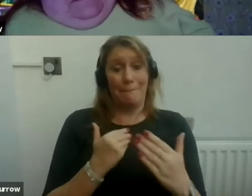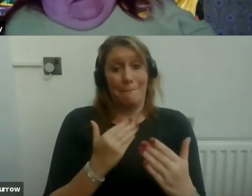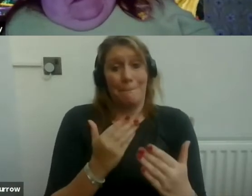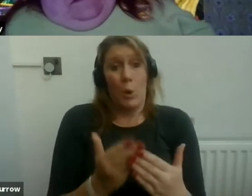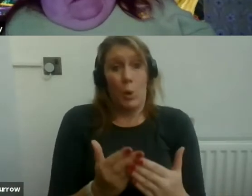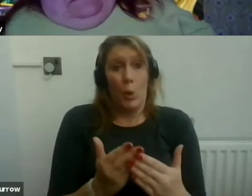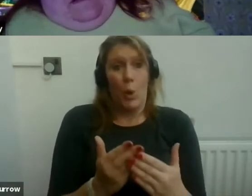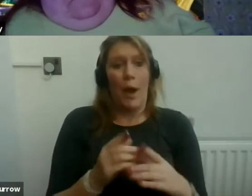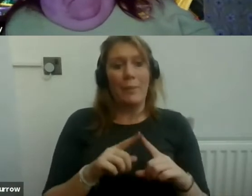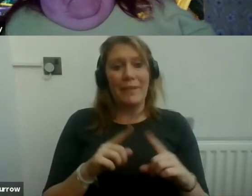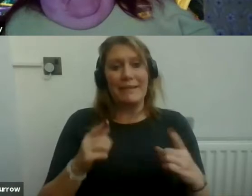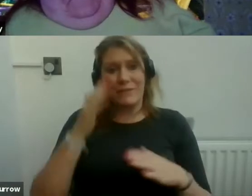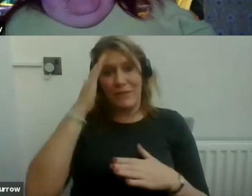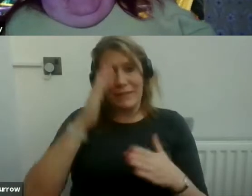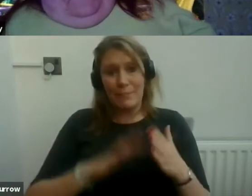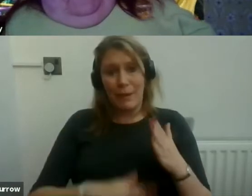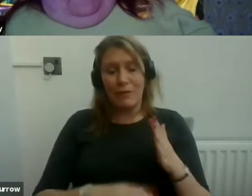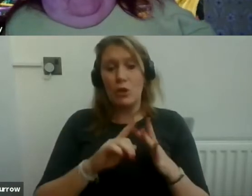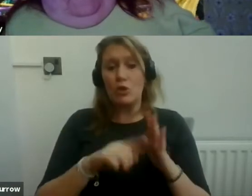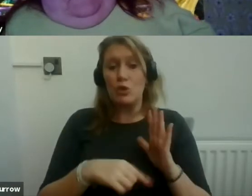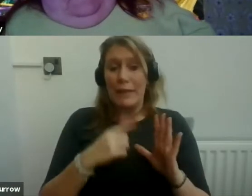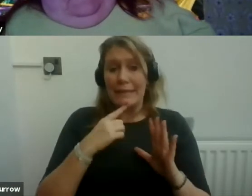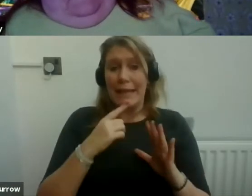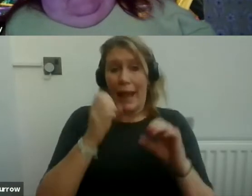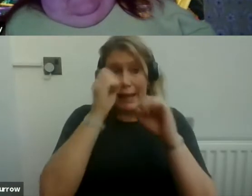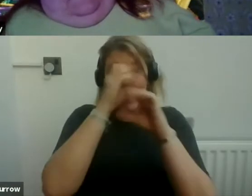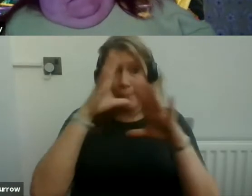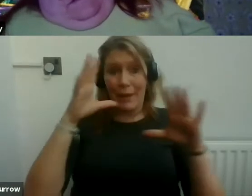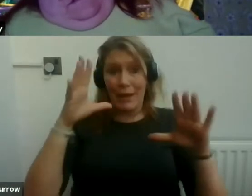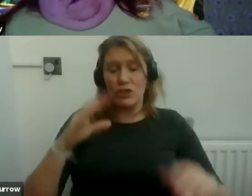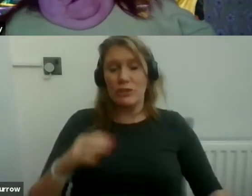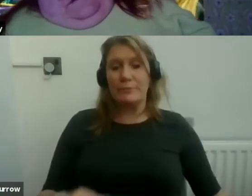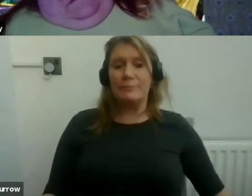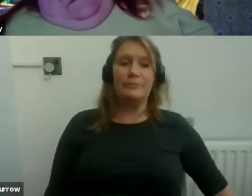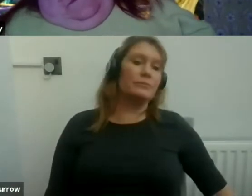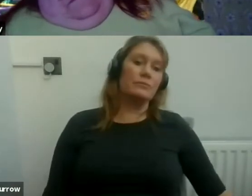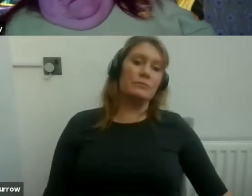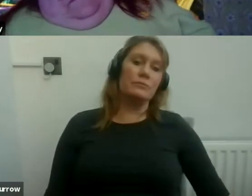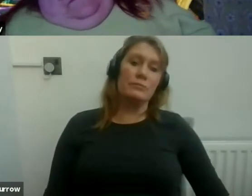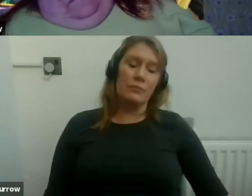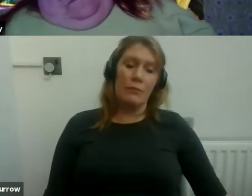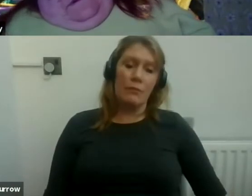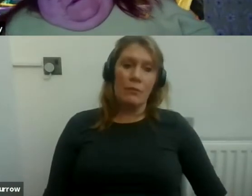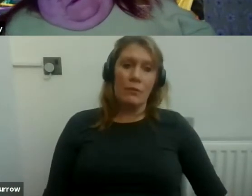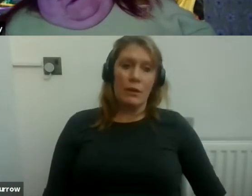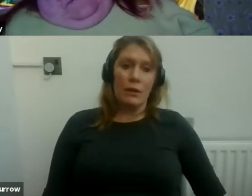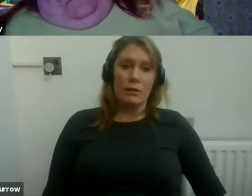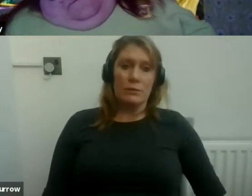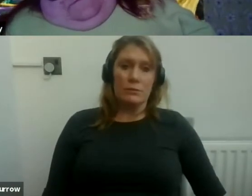I can imagine. And it's a new one to everybody isn't it. Julie McNamara